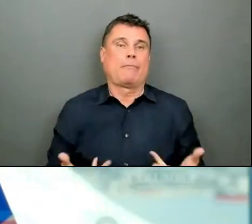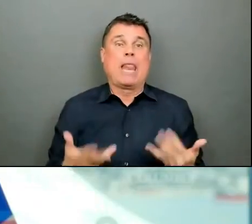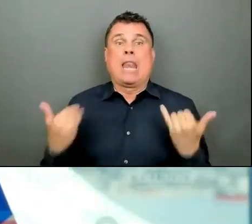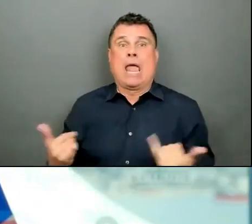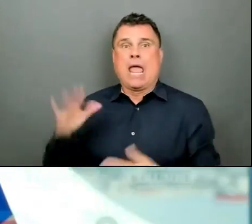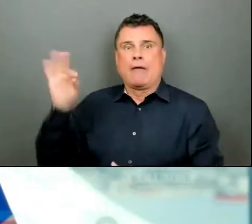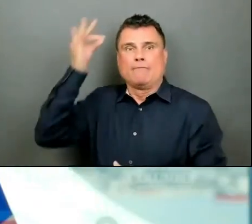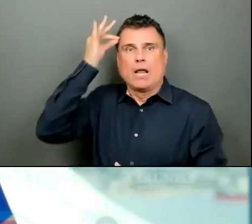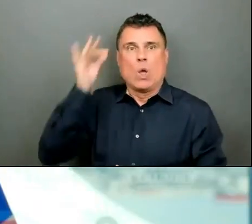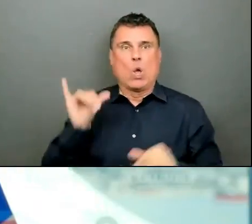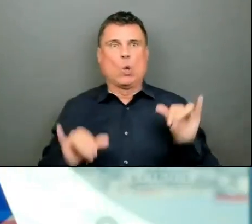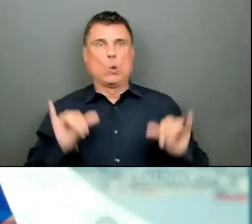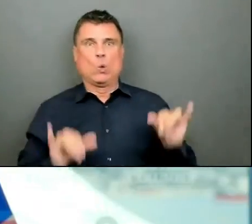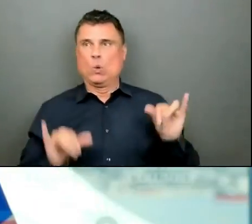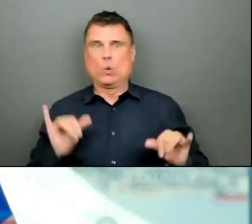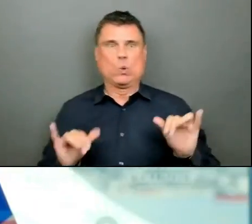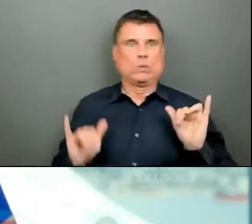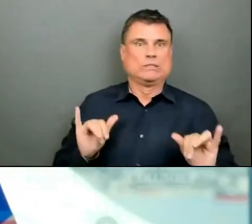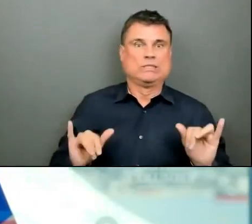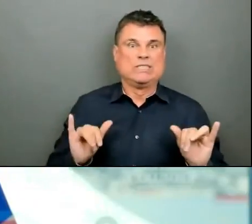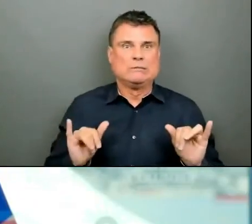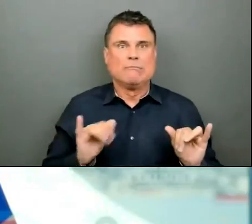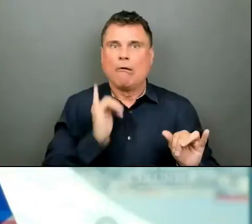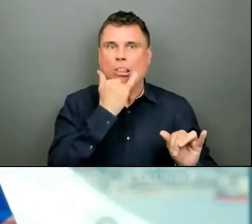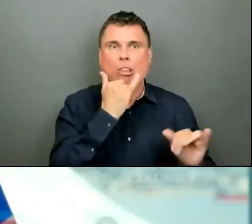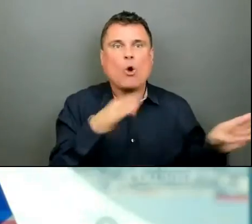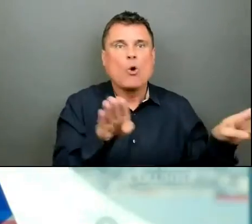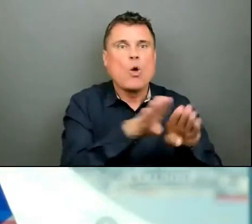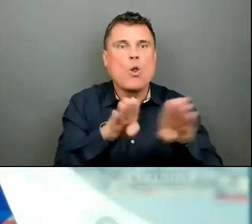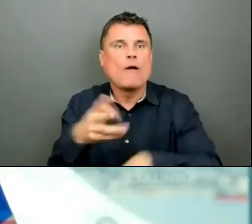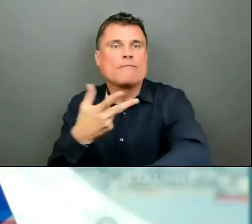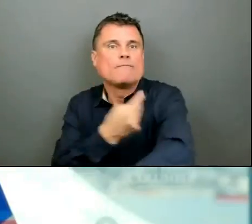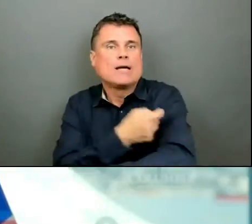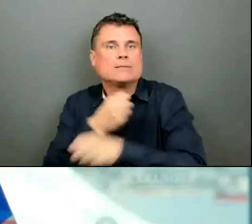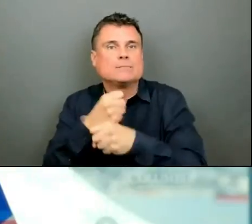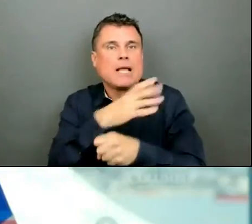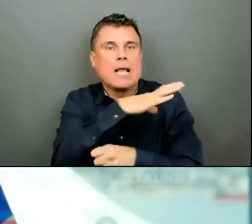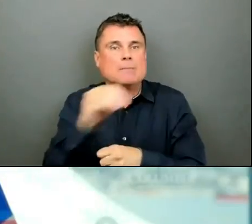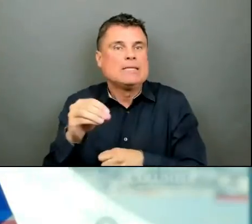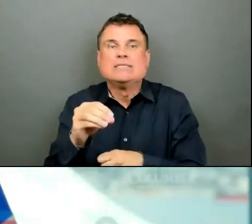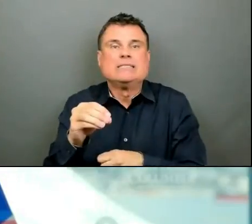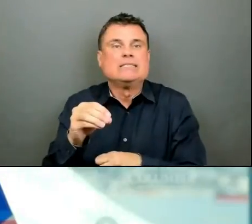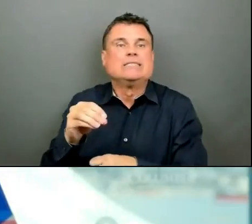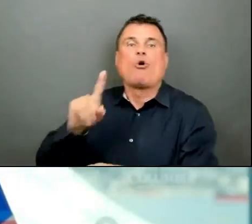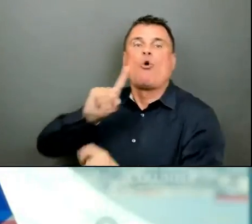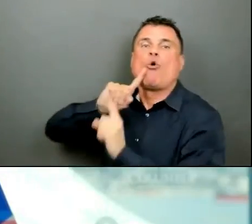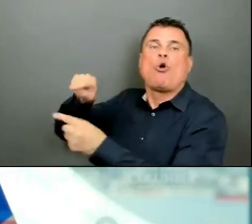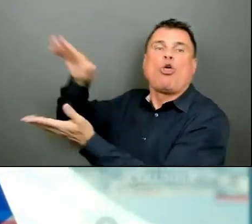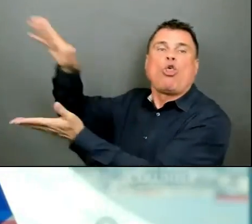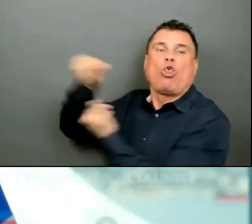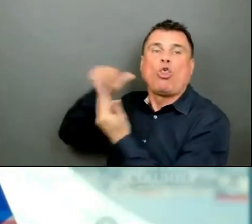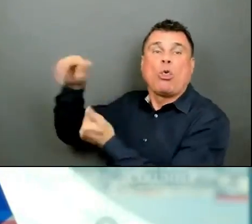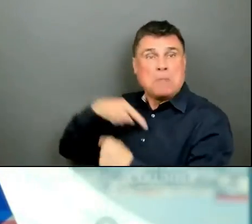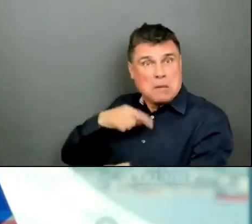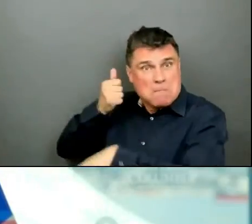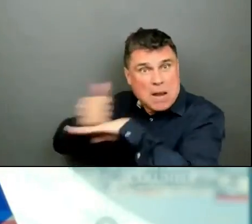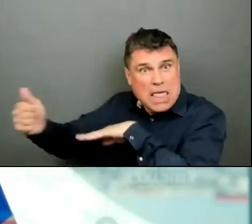doses to us. I offer no blame for them. But I would say this, that we are capable and able and